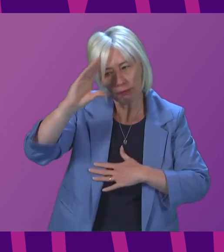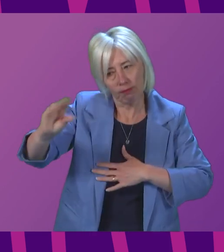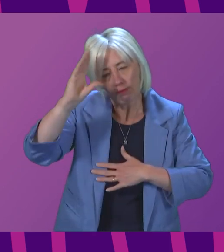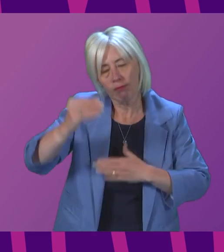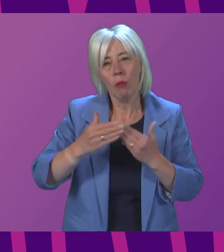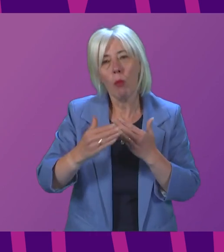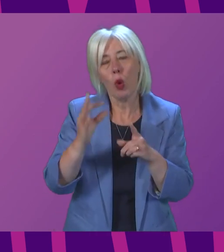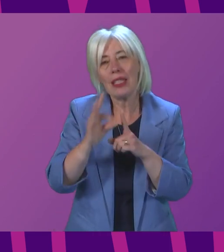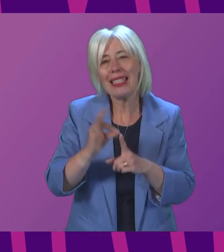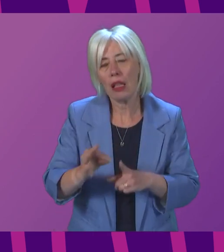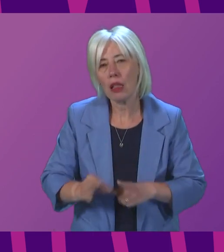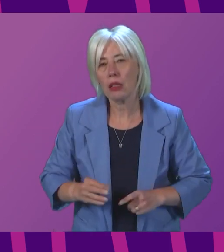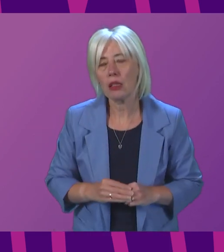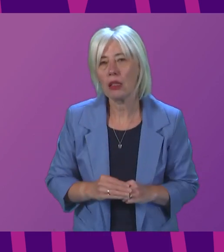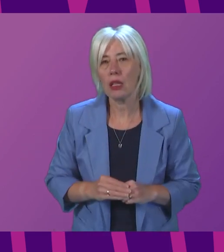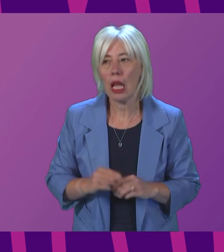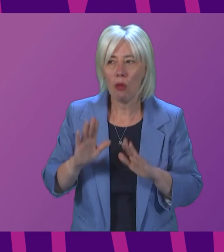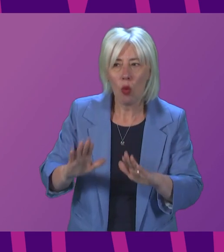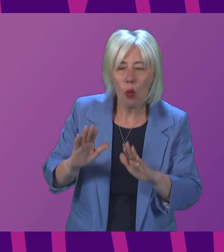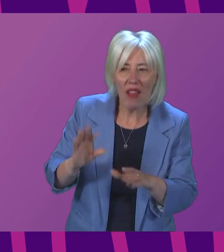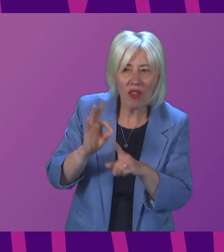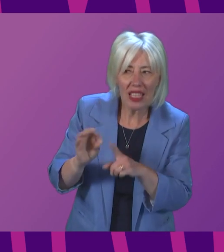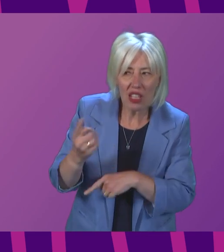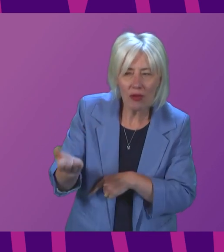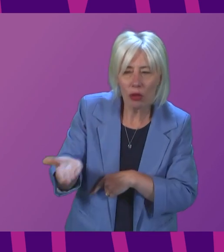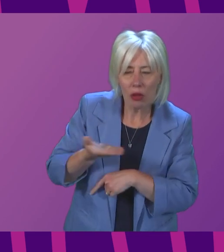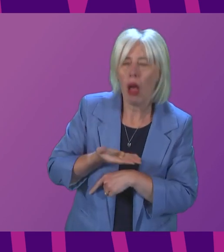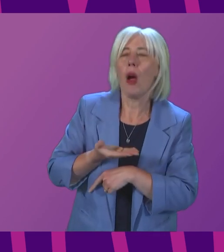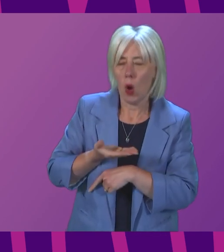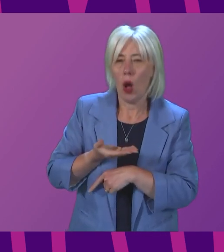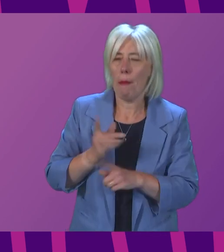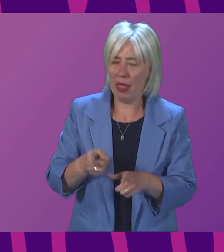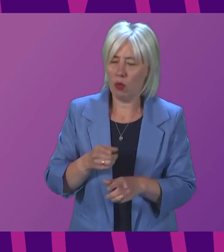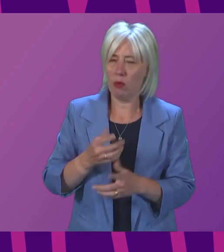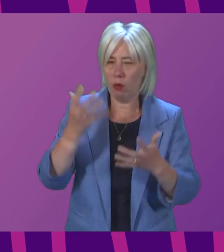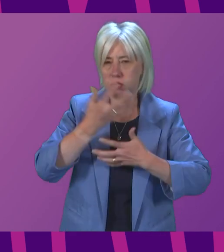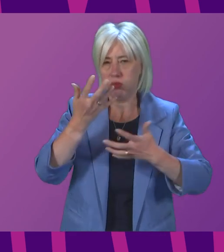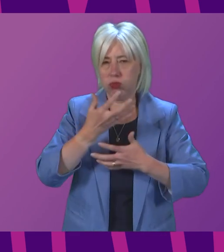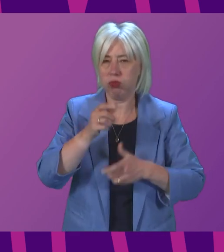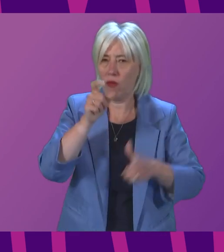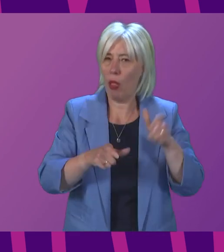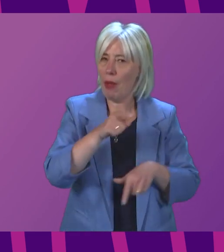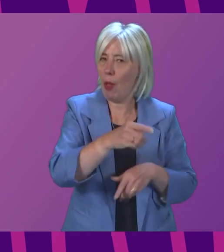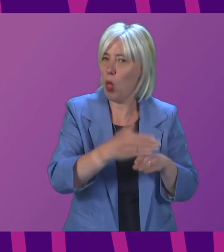Obviously, we have to await that detail, but this will be a seriously worrying time for those who work for P&O.